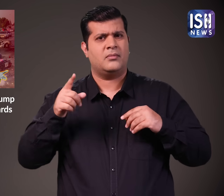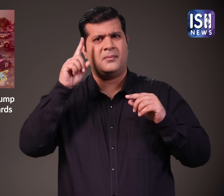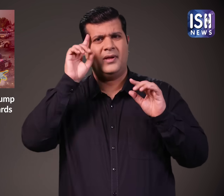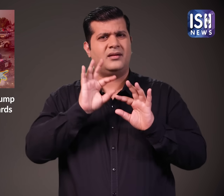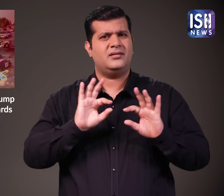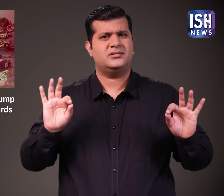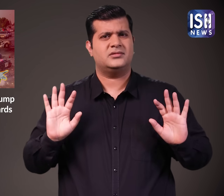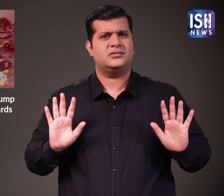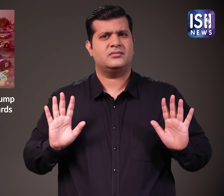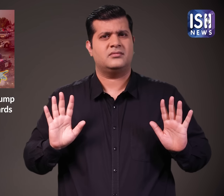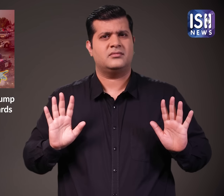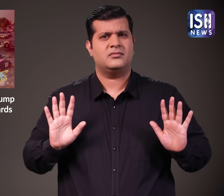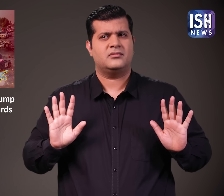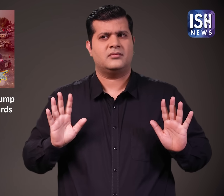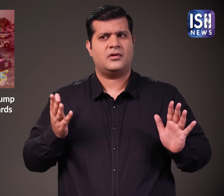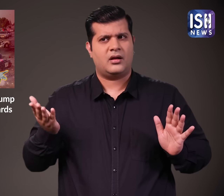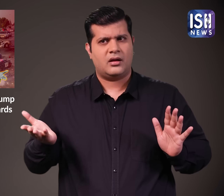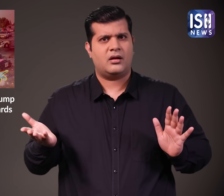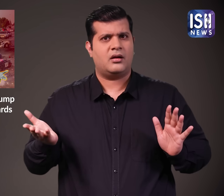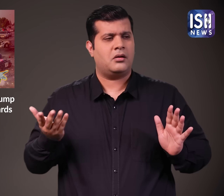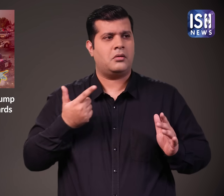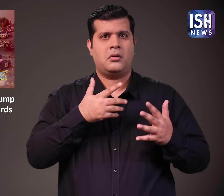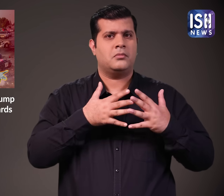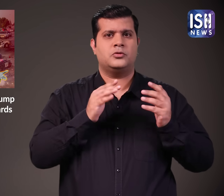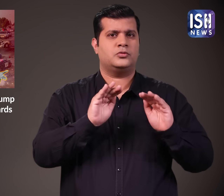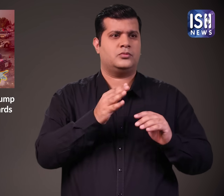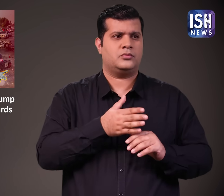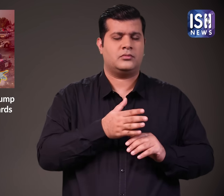That's it! Still Americans do not support them.